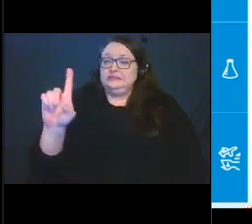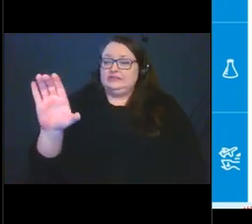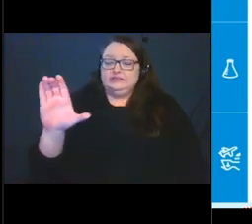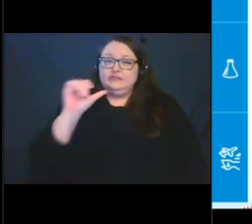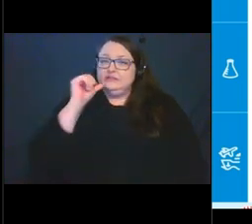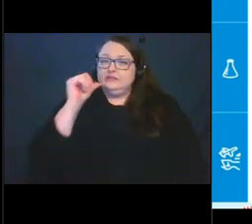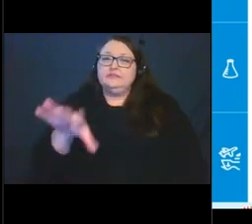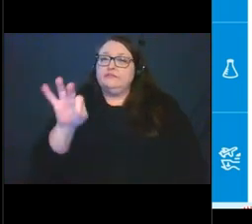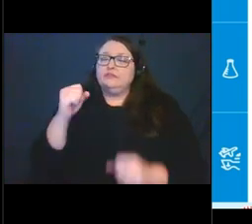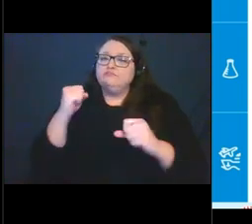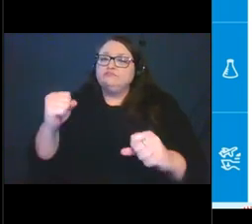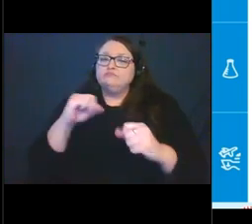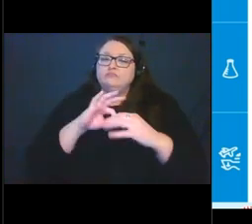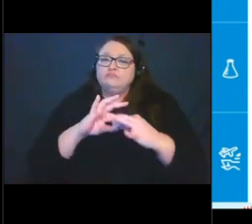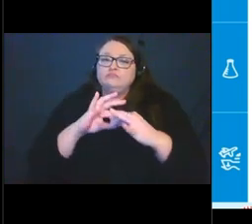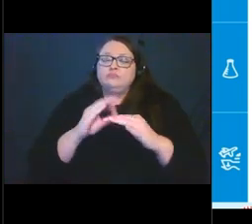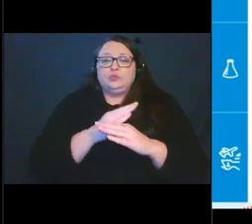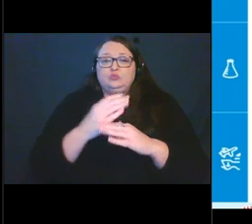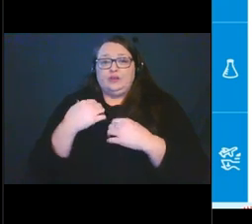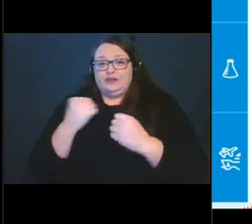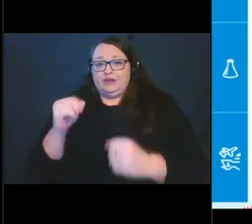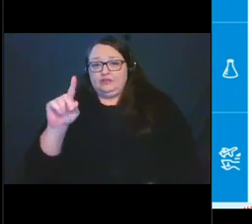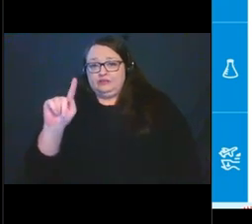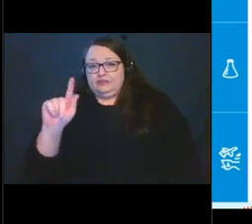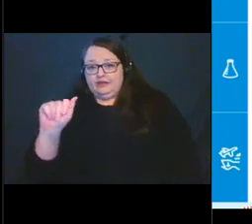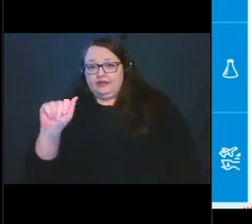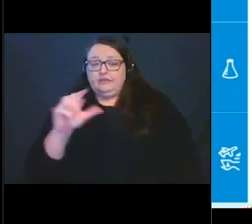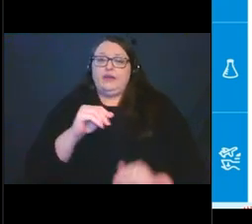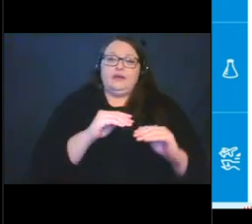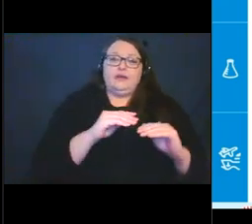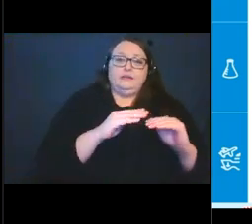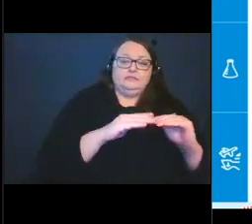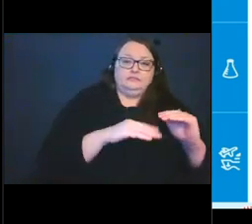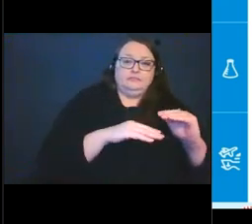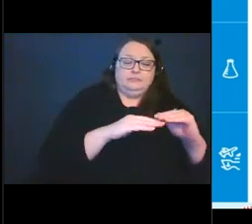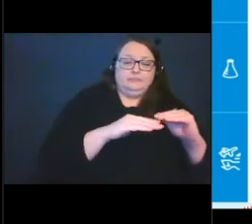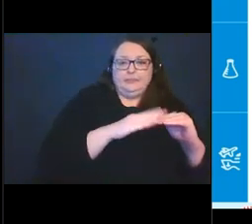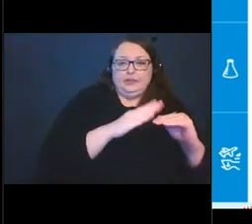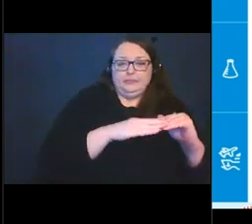between their health data and minimum temperature independent of maximum temperature for us to use